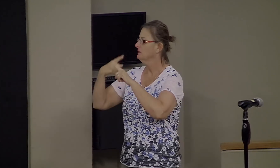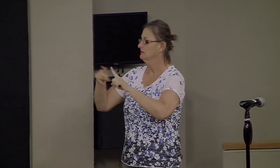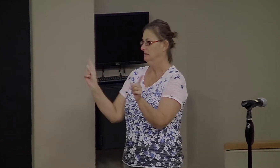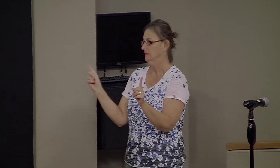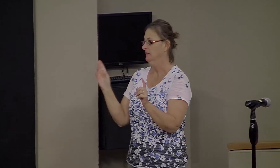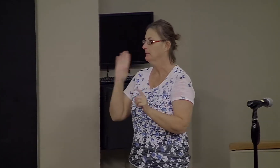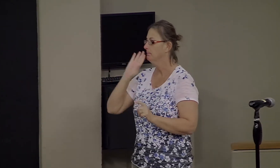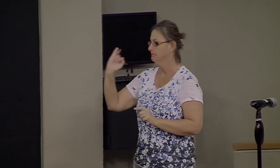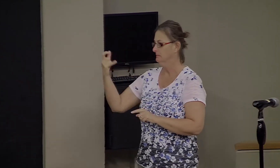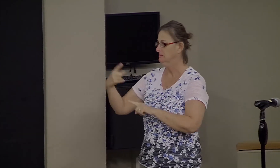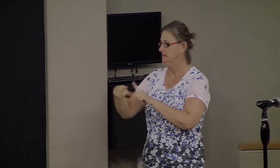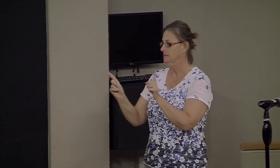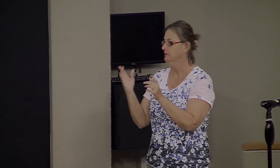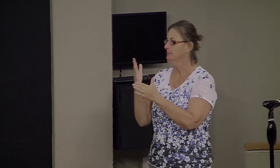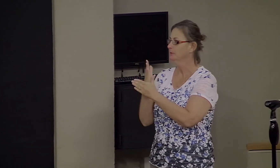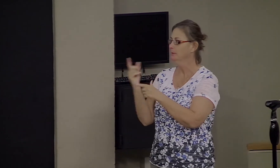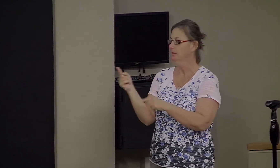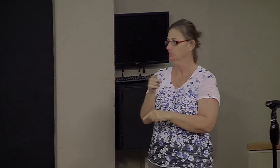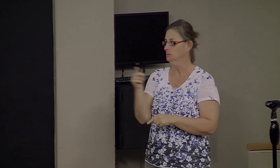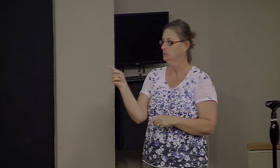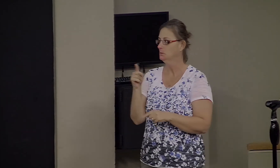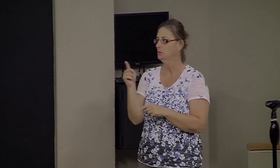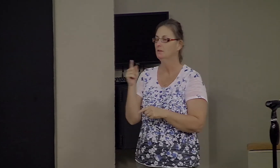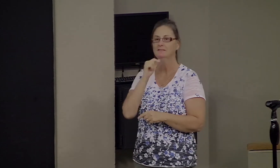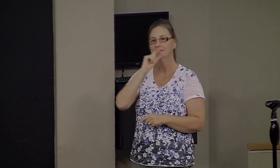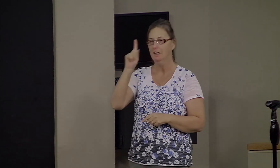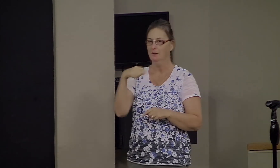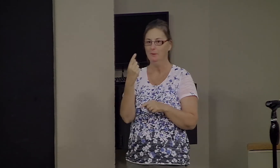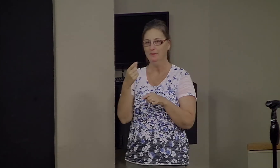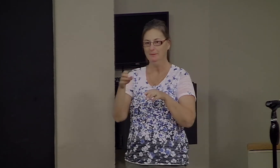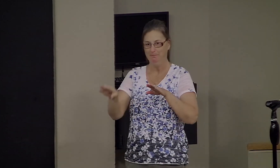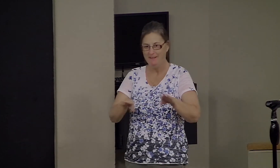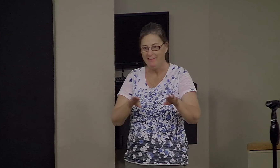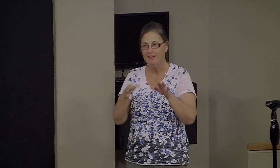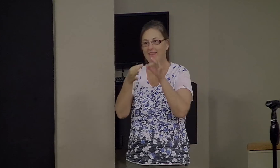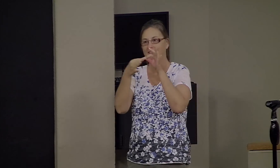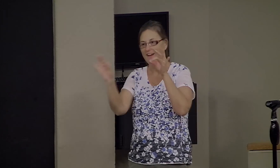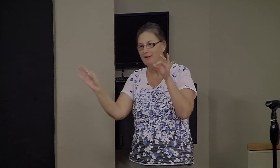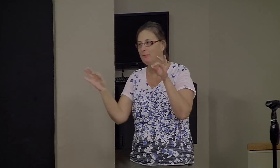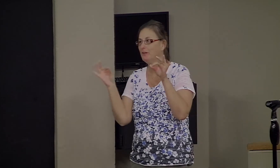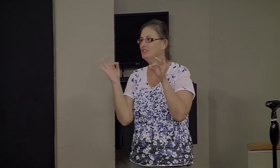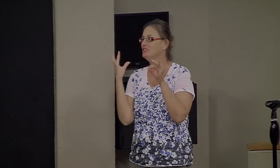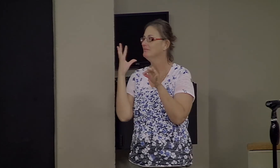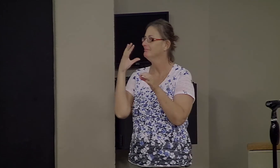They initially lived with their family. And I can see a huge difference between my two children not only in their behavior